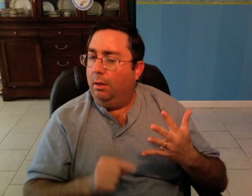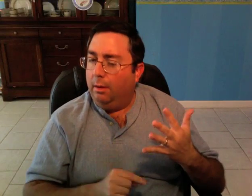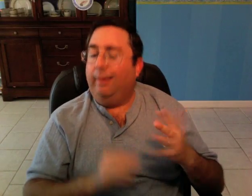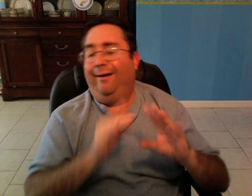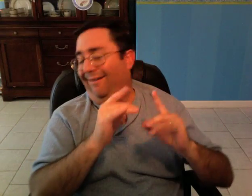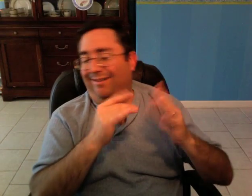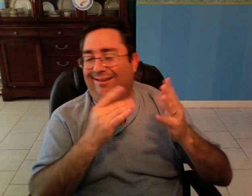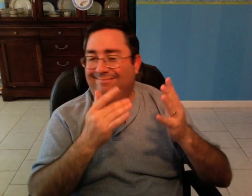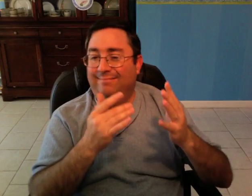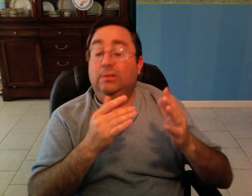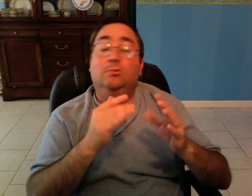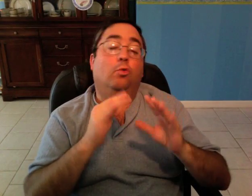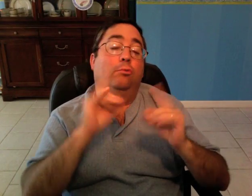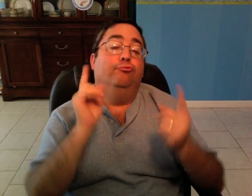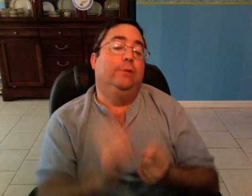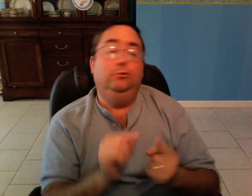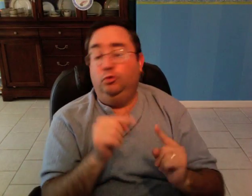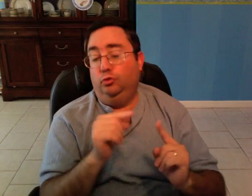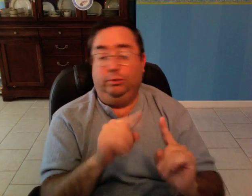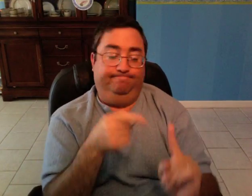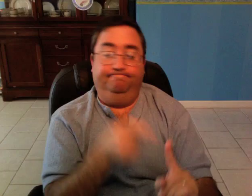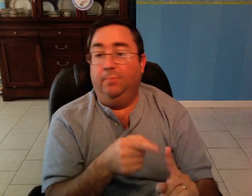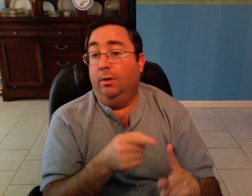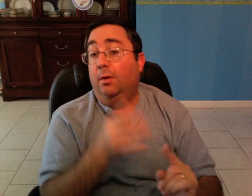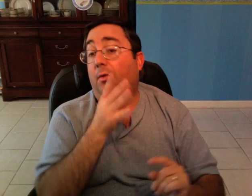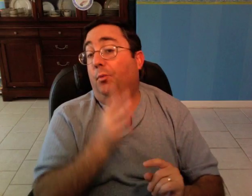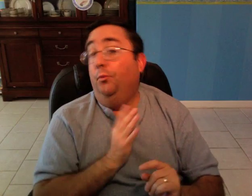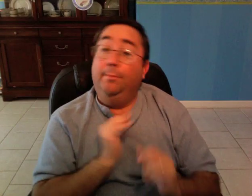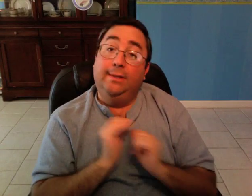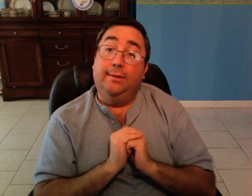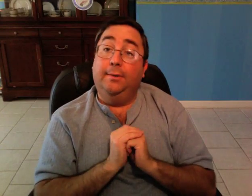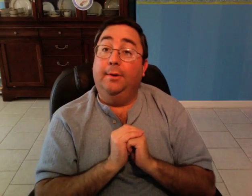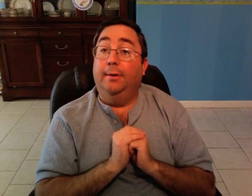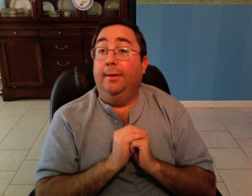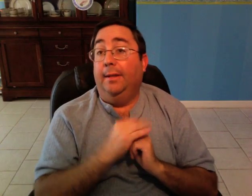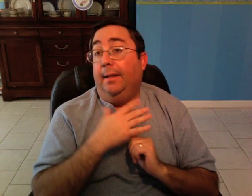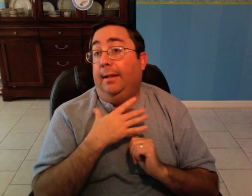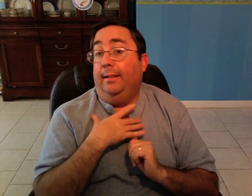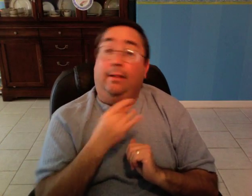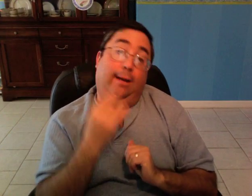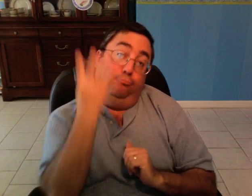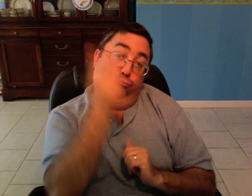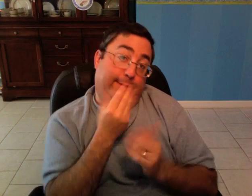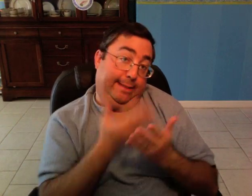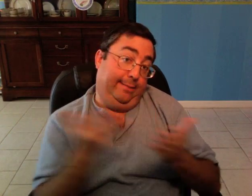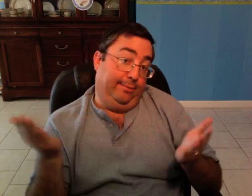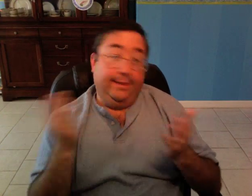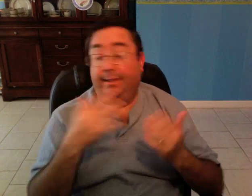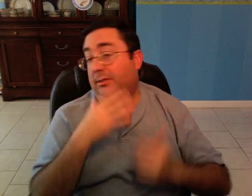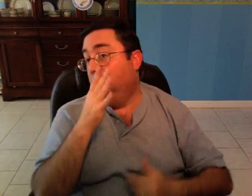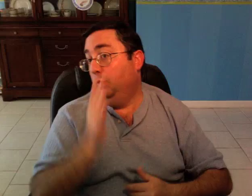Women are reduced to things like "they like pretty things",